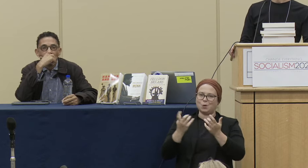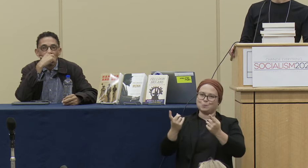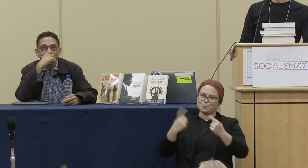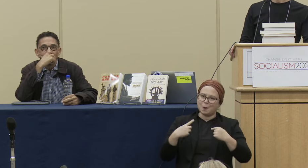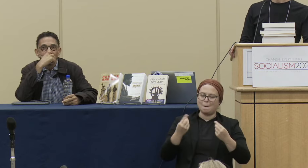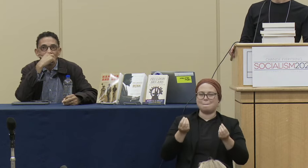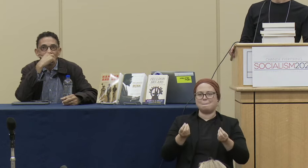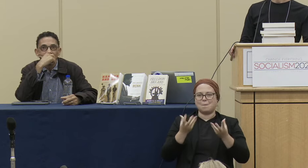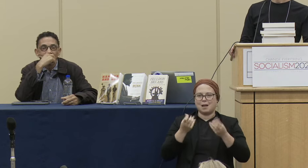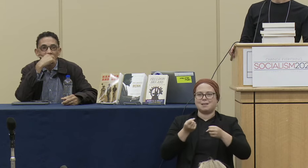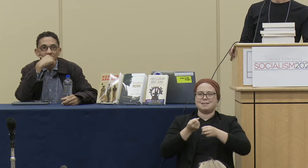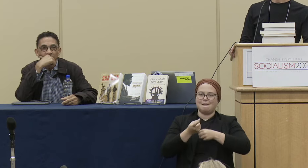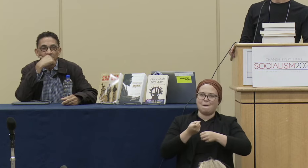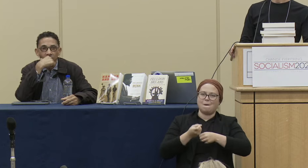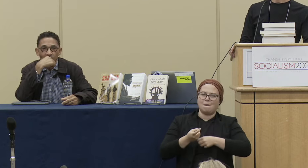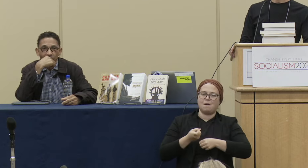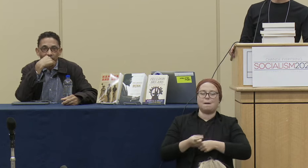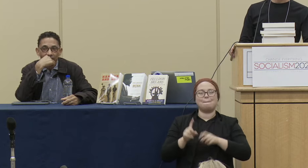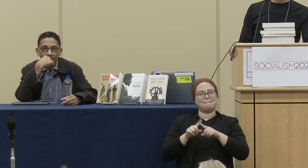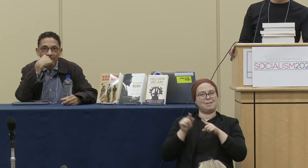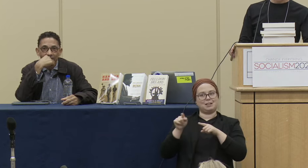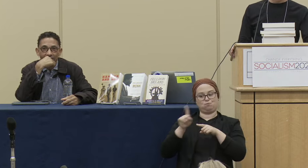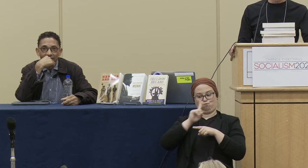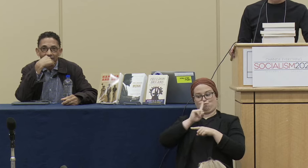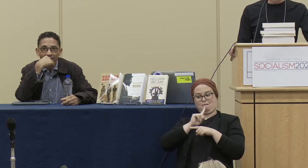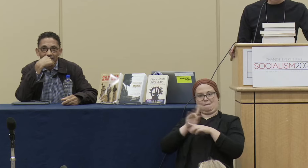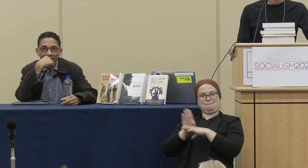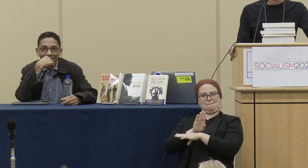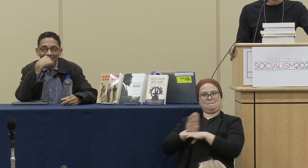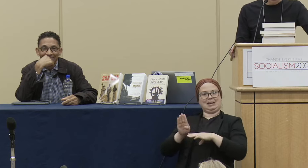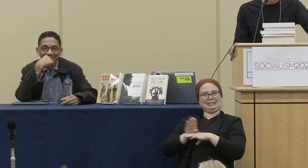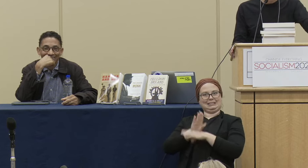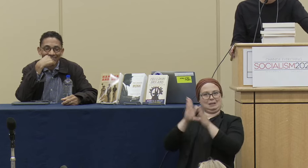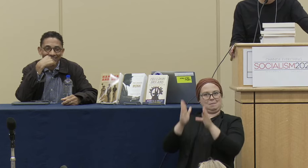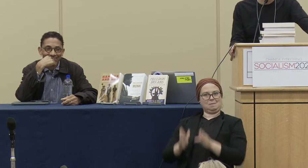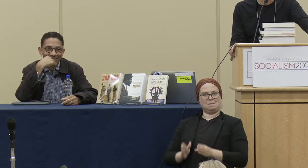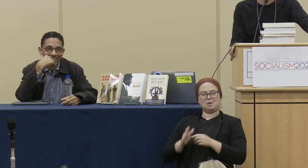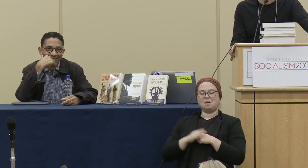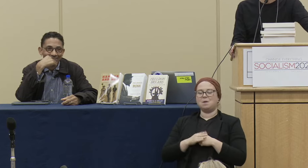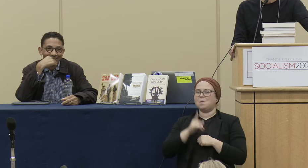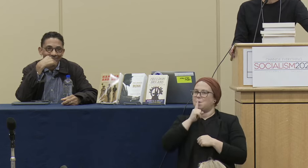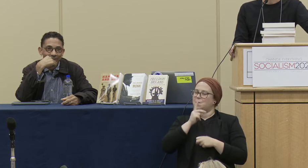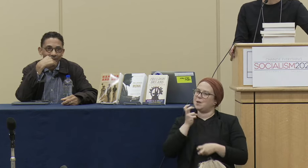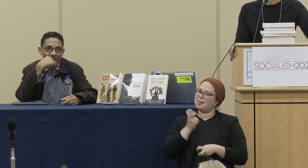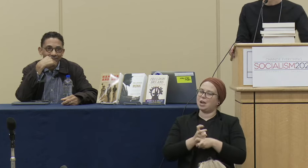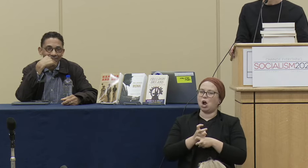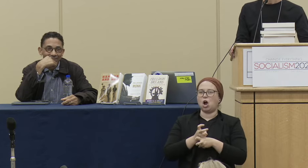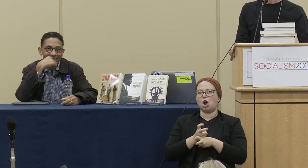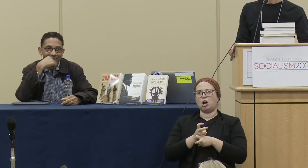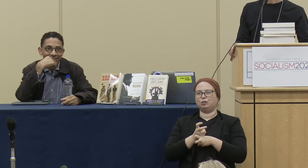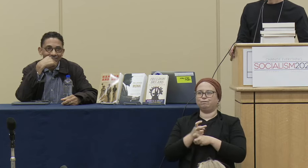after year, after year, but, you know, he's very busy